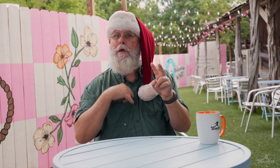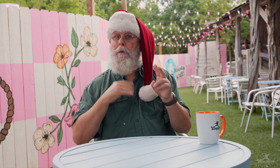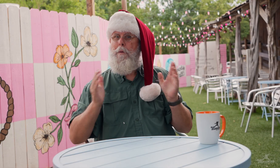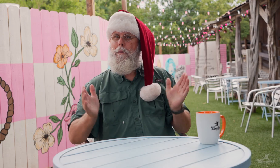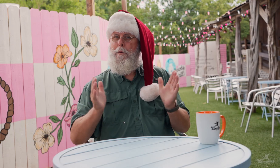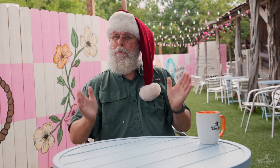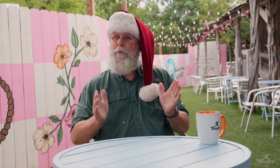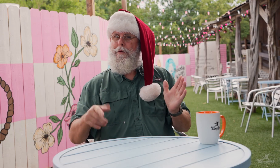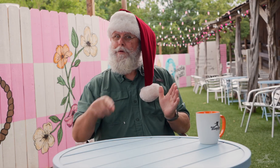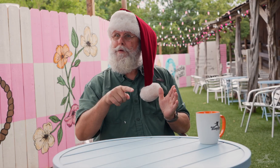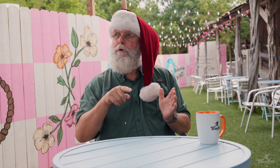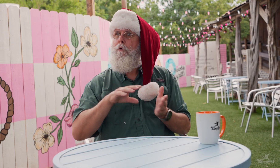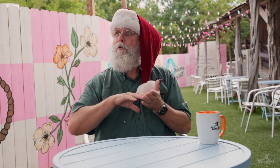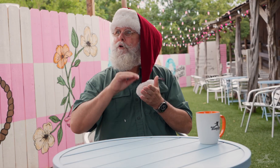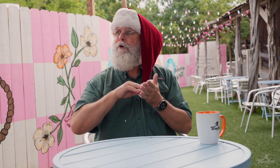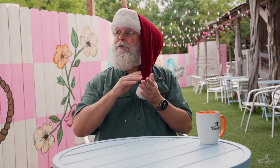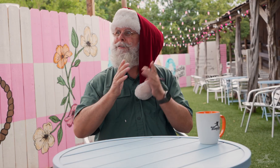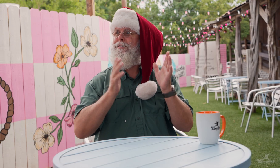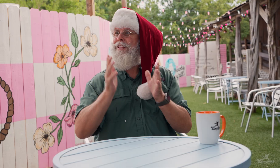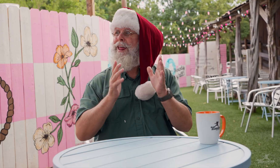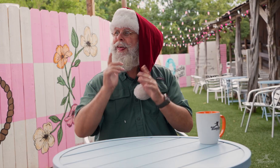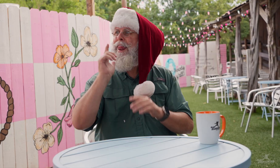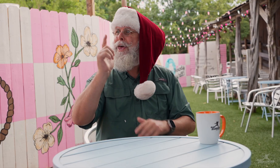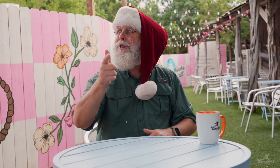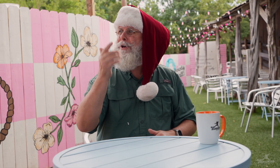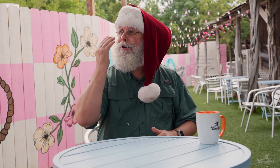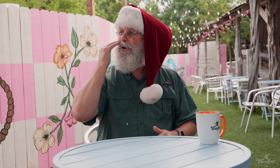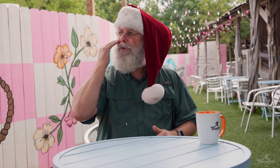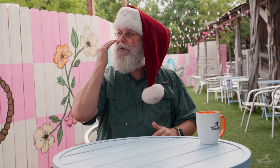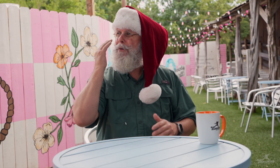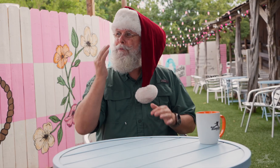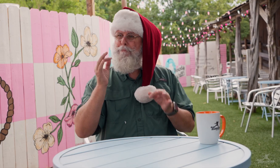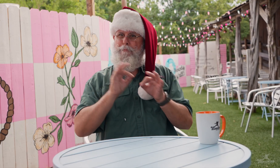and I encourage them to learn sign later on, you know?